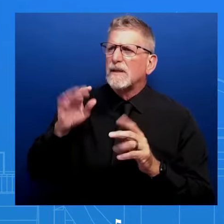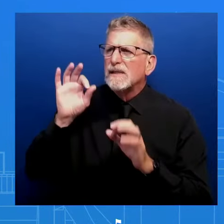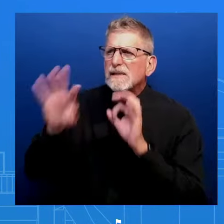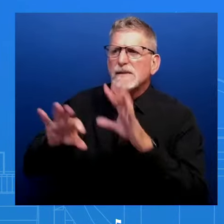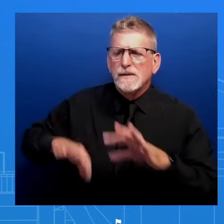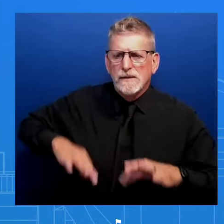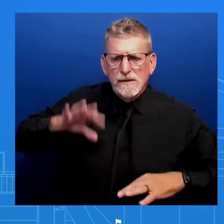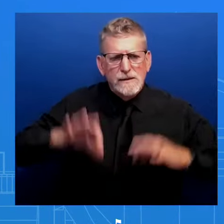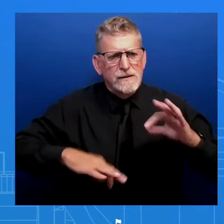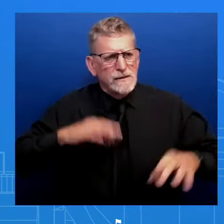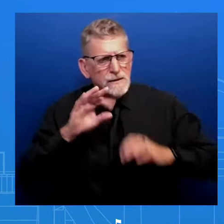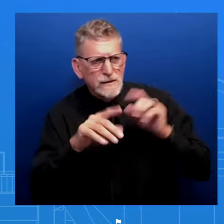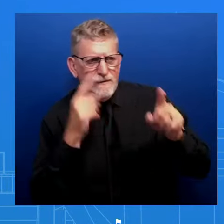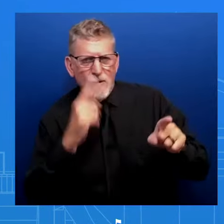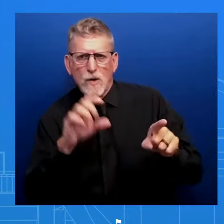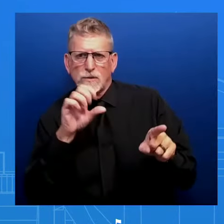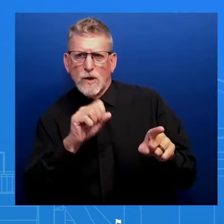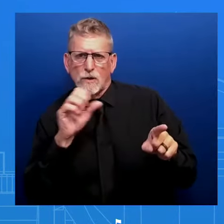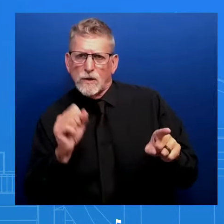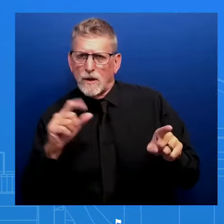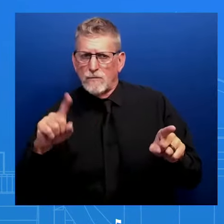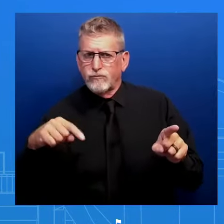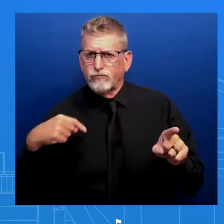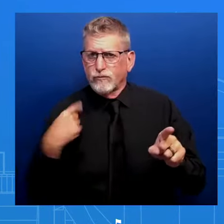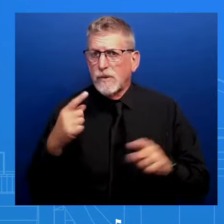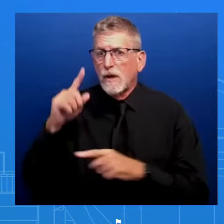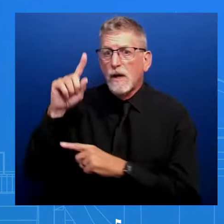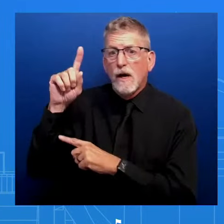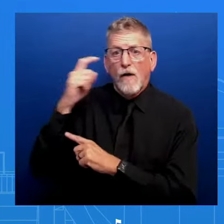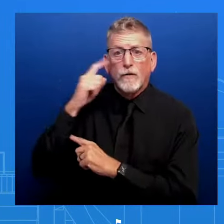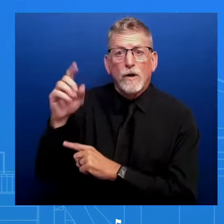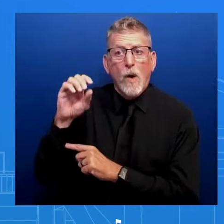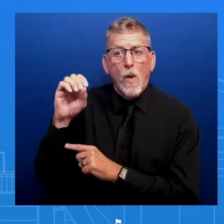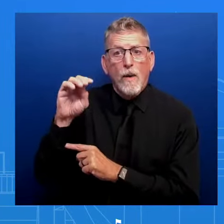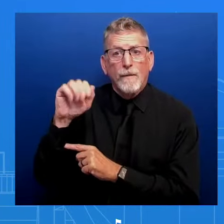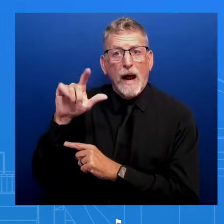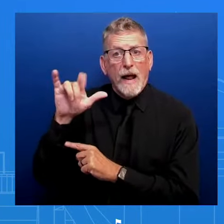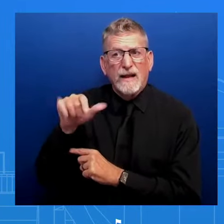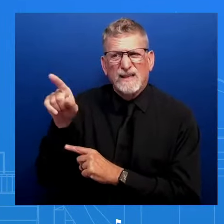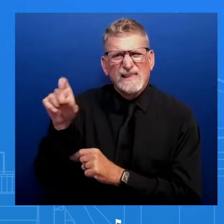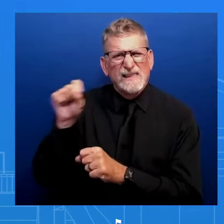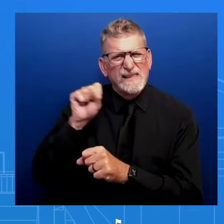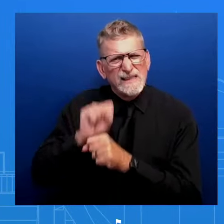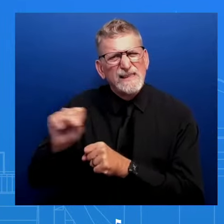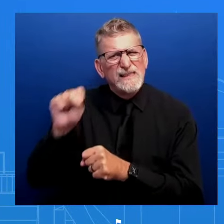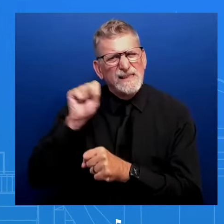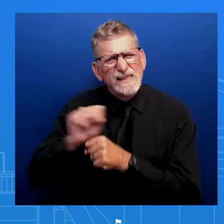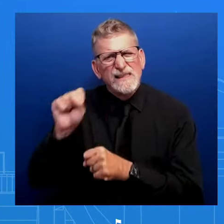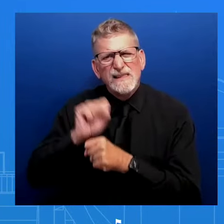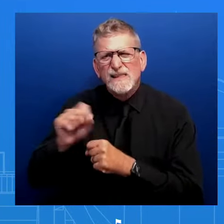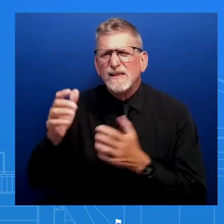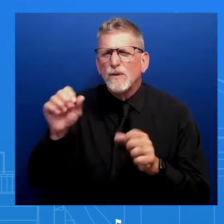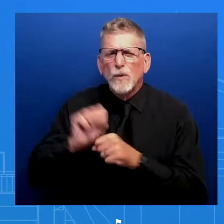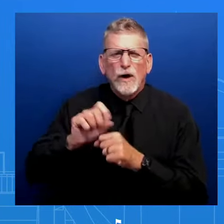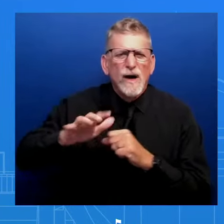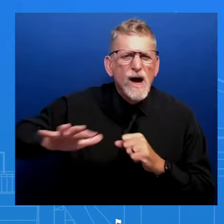Governor O'Malley is a lifelong public servant who has a proven track record of delivering results for the people he serves